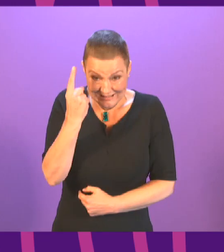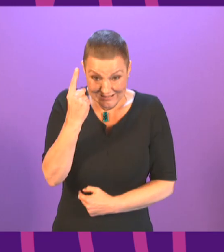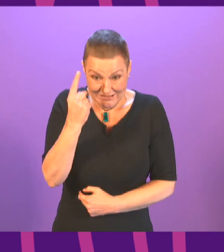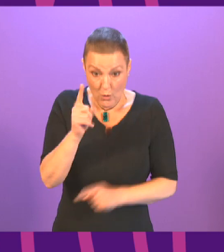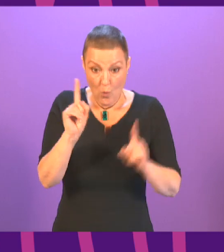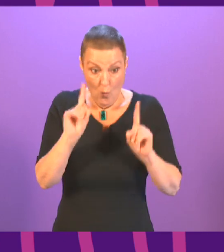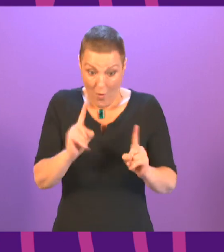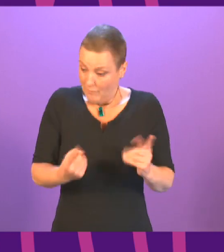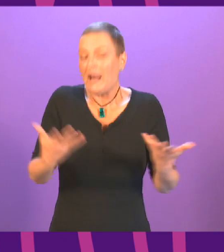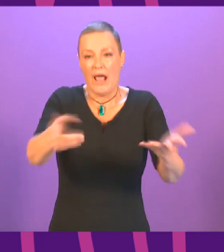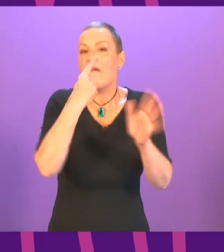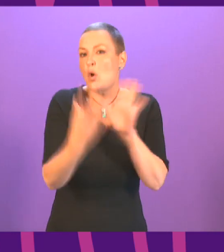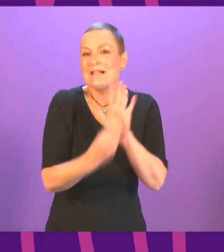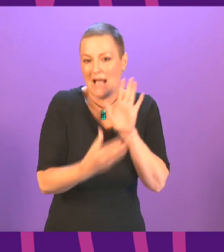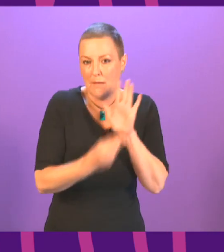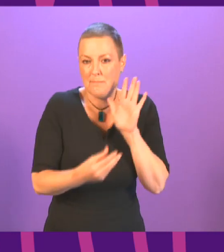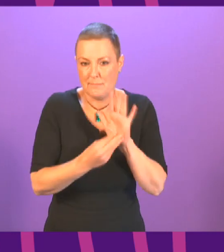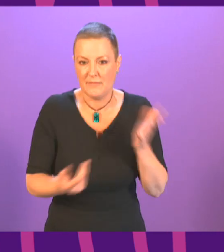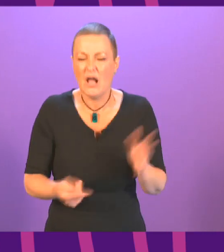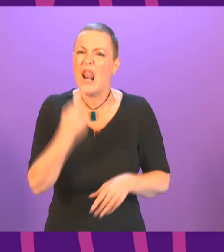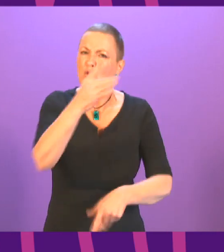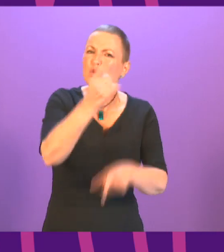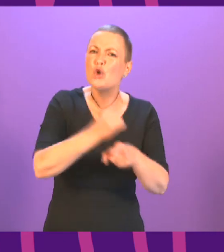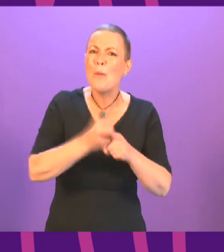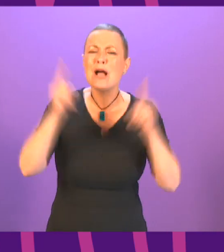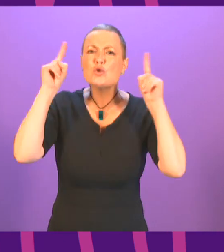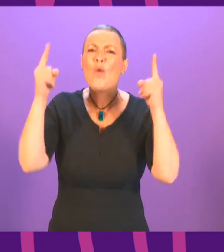the things that are said in this chamber.